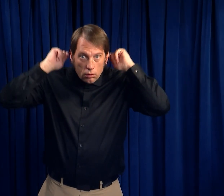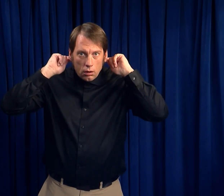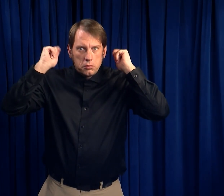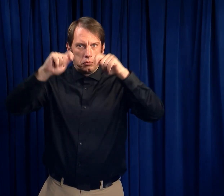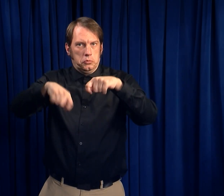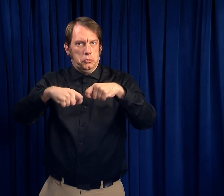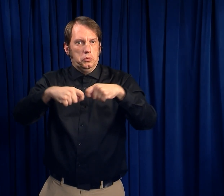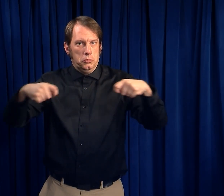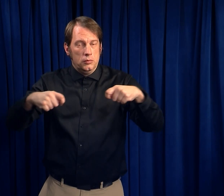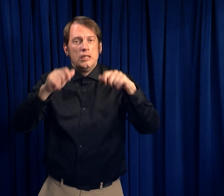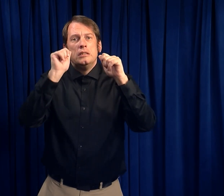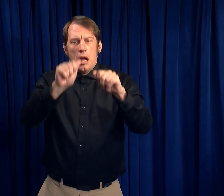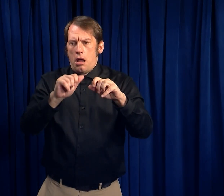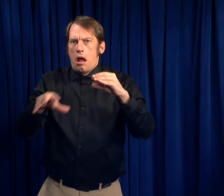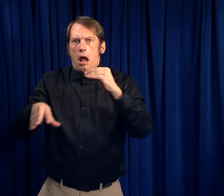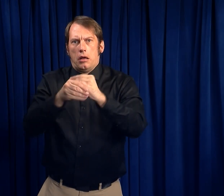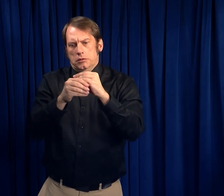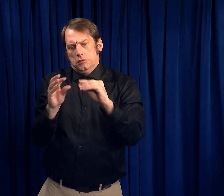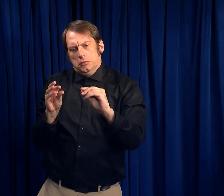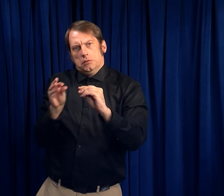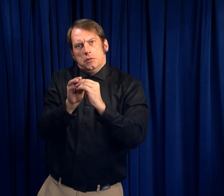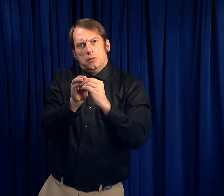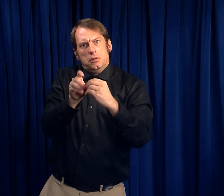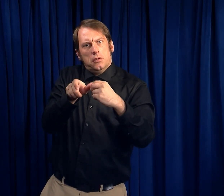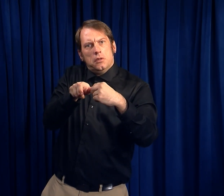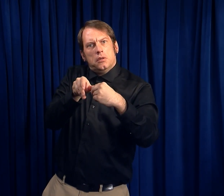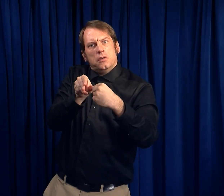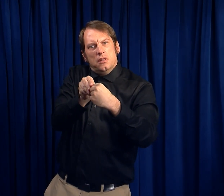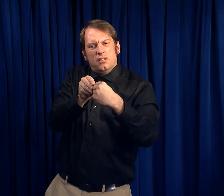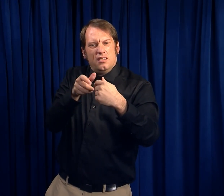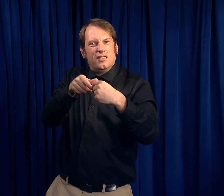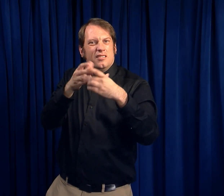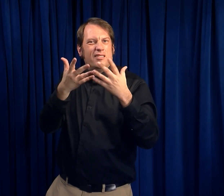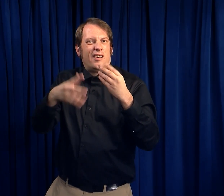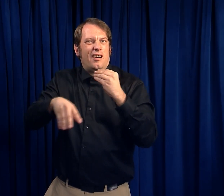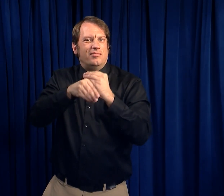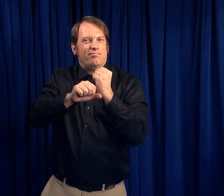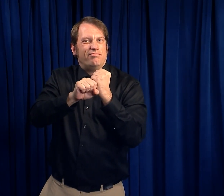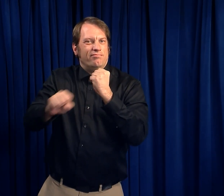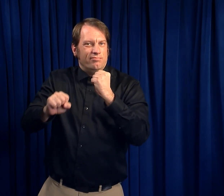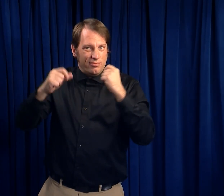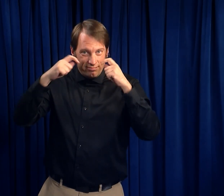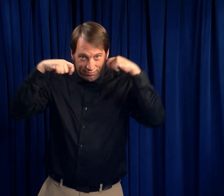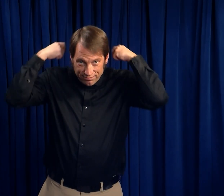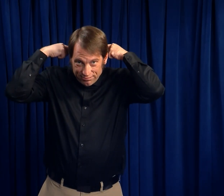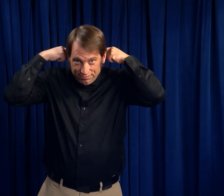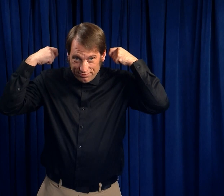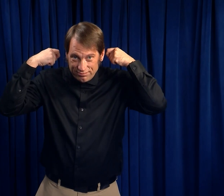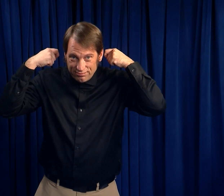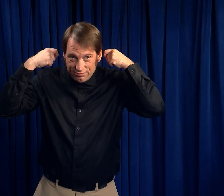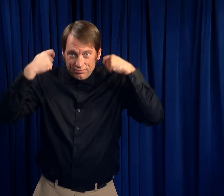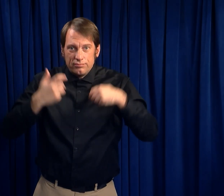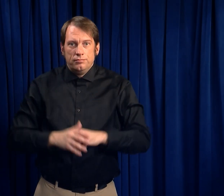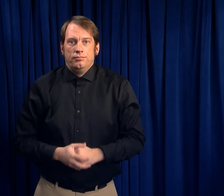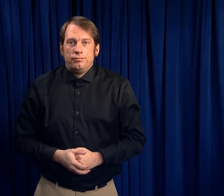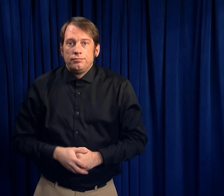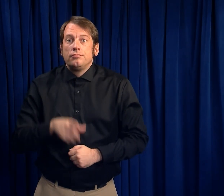You can also get a button extender for the mask to attach it behind your head instead of looping the mask over your ears.